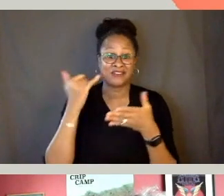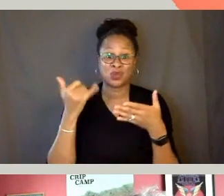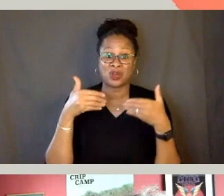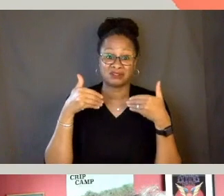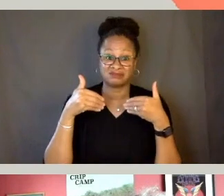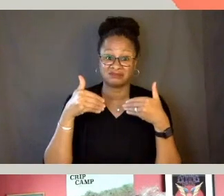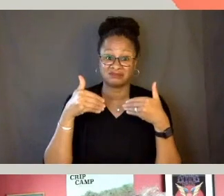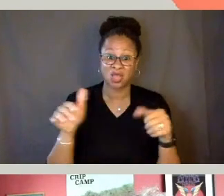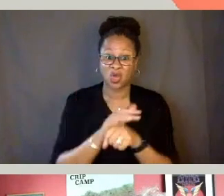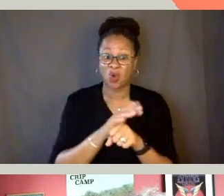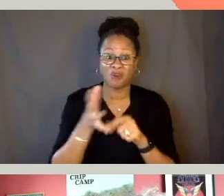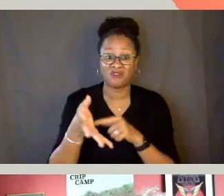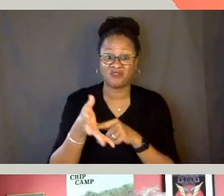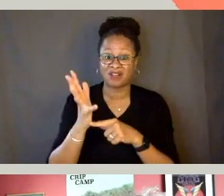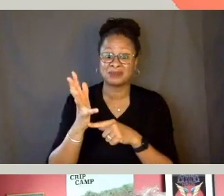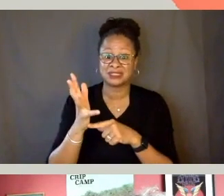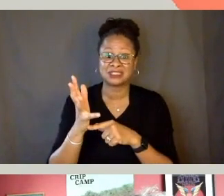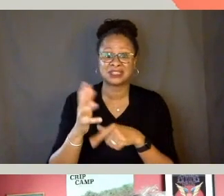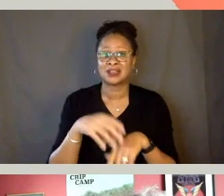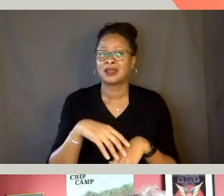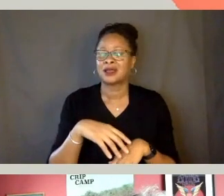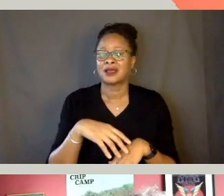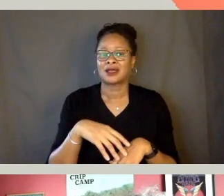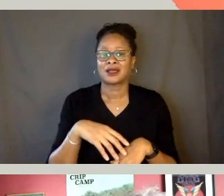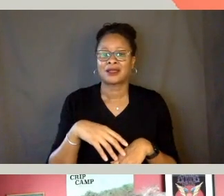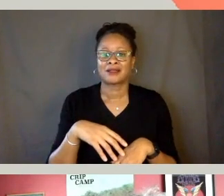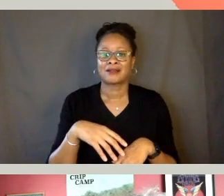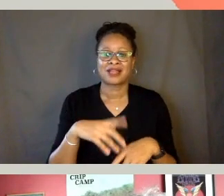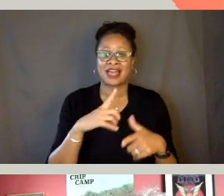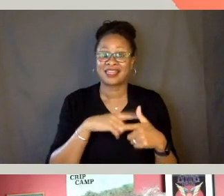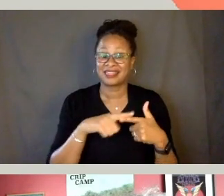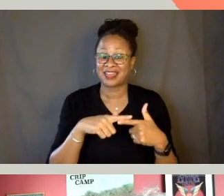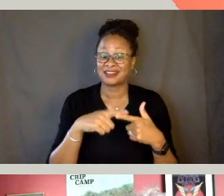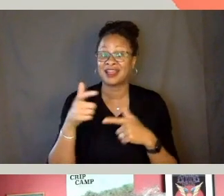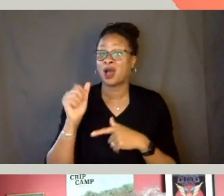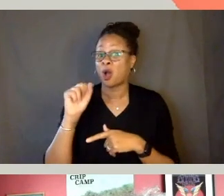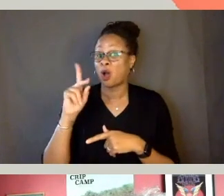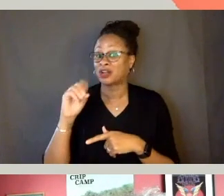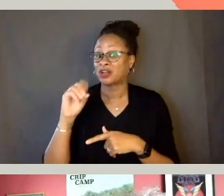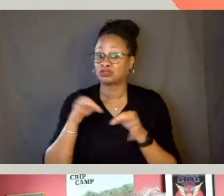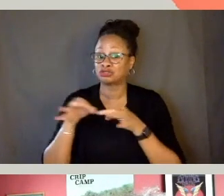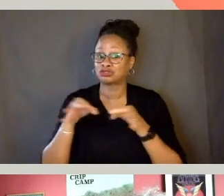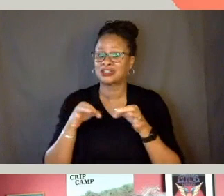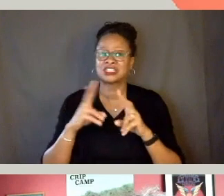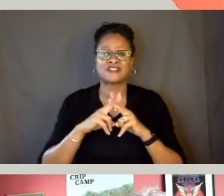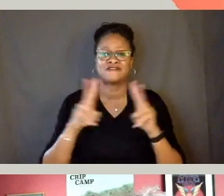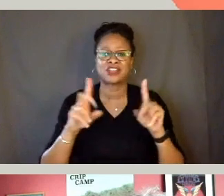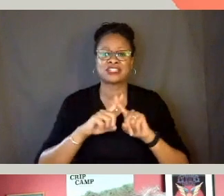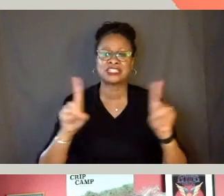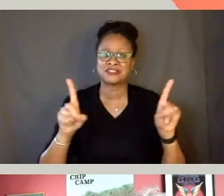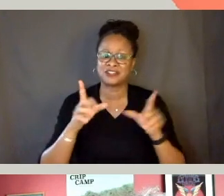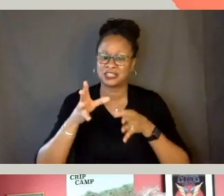and then play the five minutes that's audio described, it's just a vastly different experience